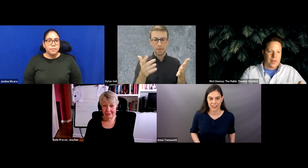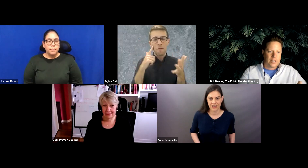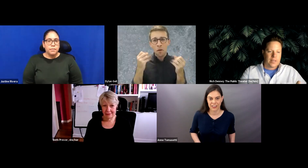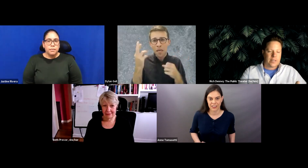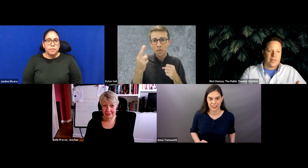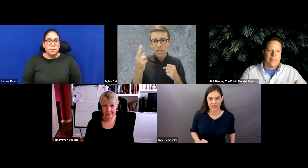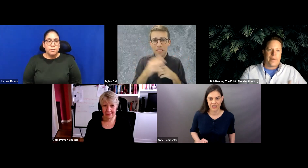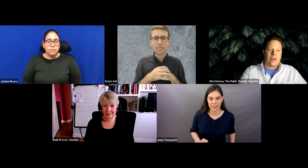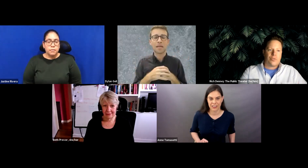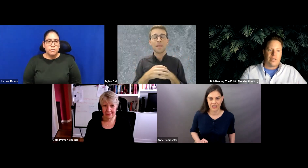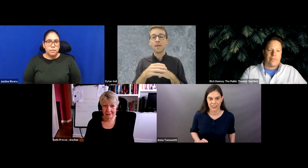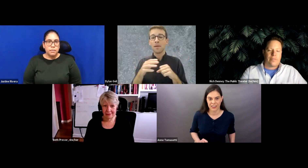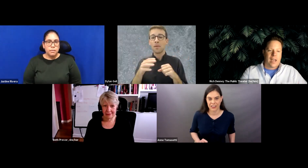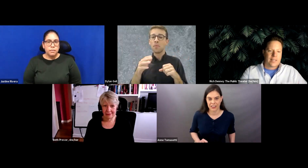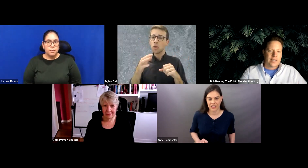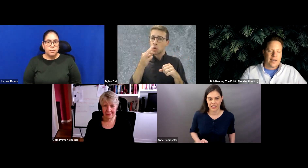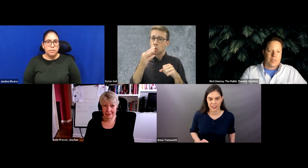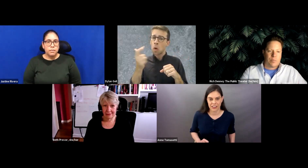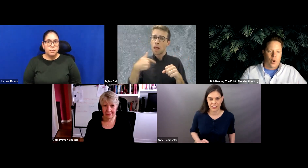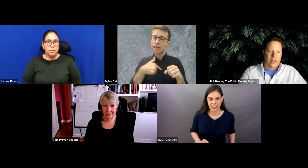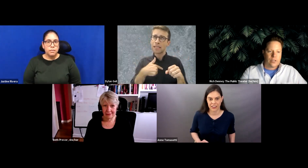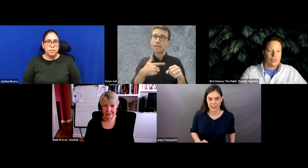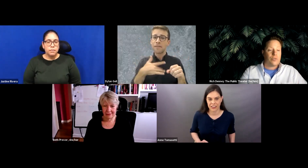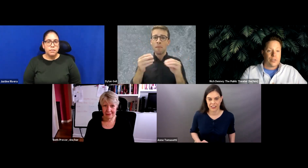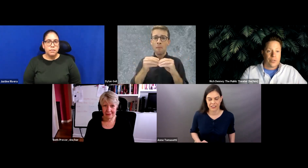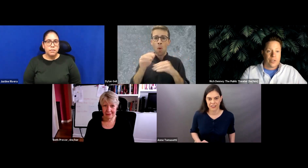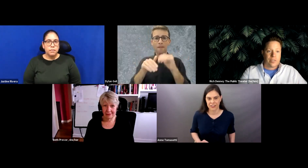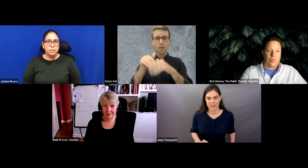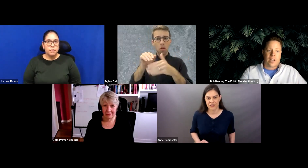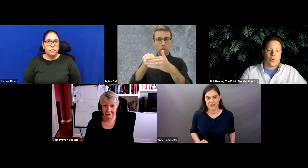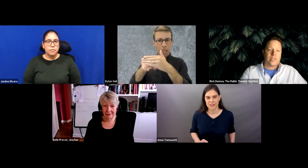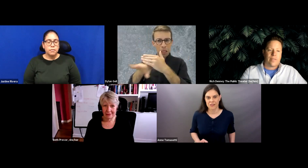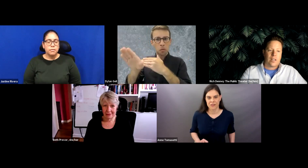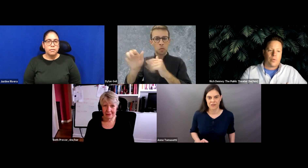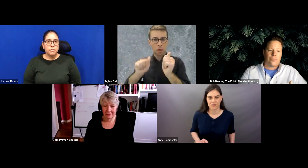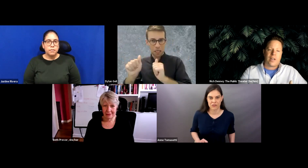public spaces, but also the level of access that has been brought to digital theatre that was not always available for